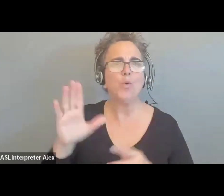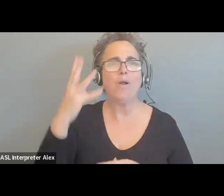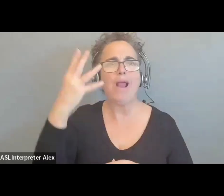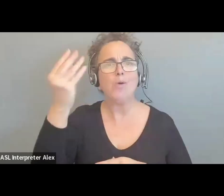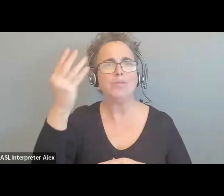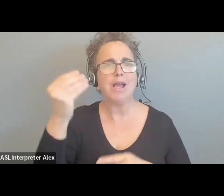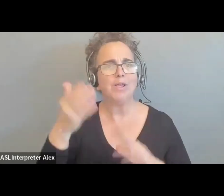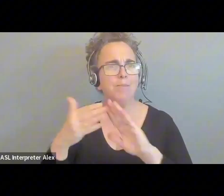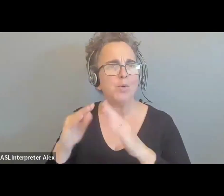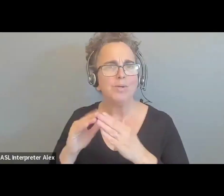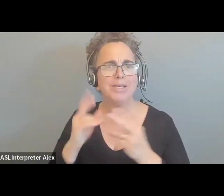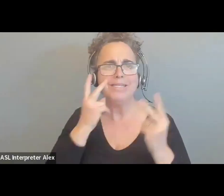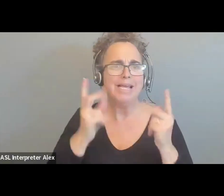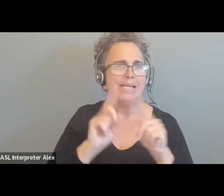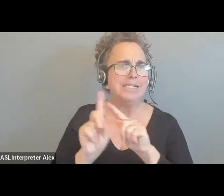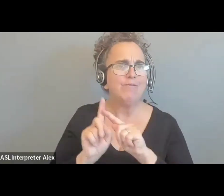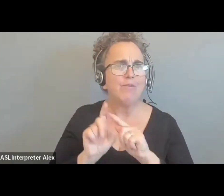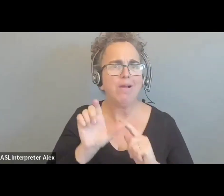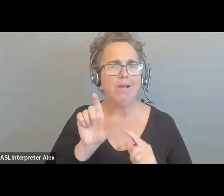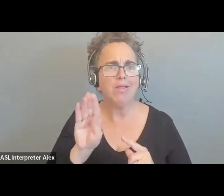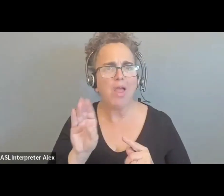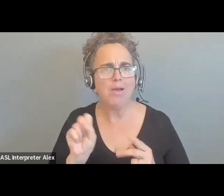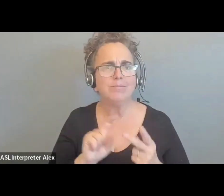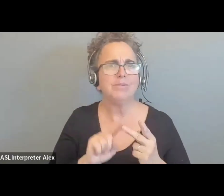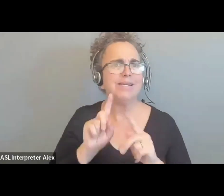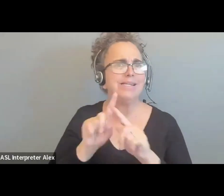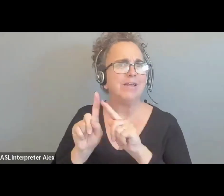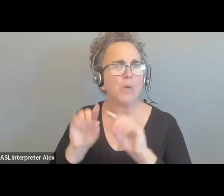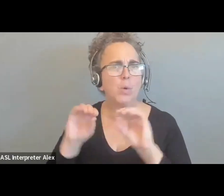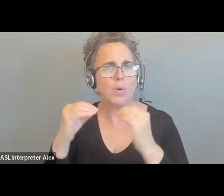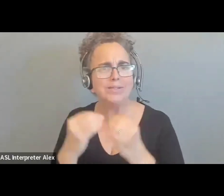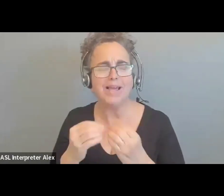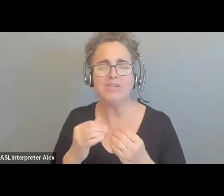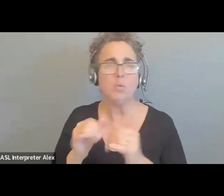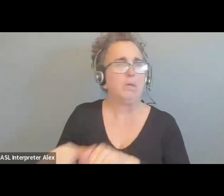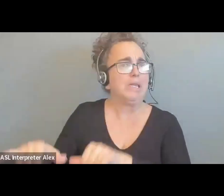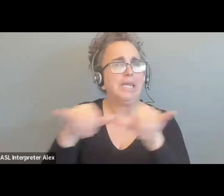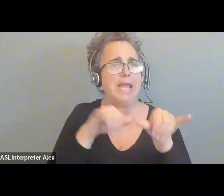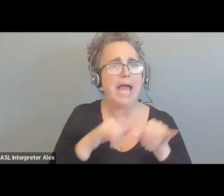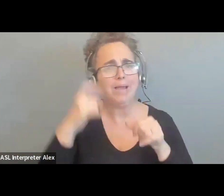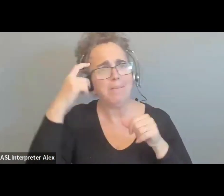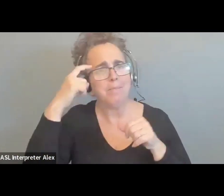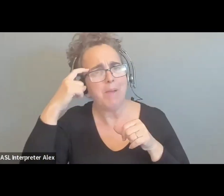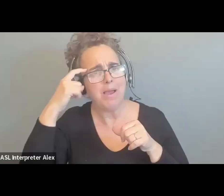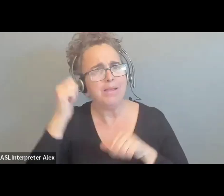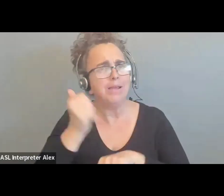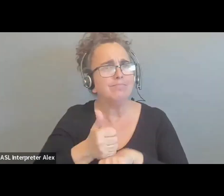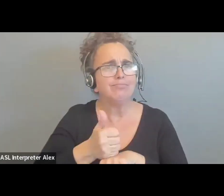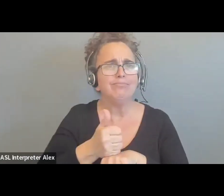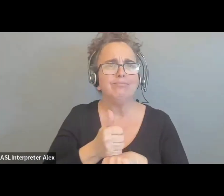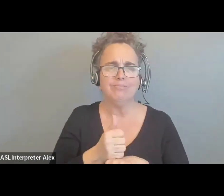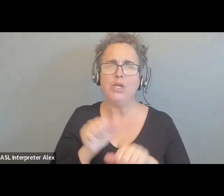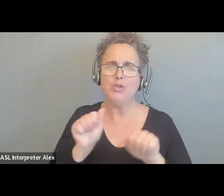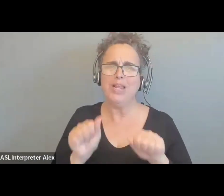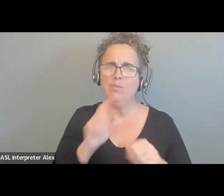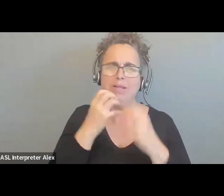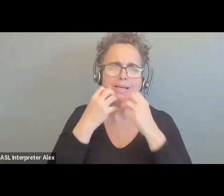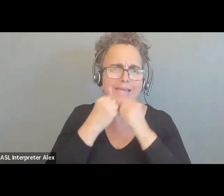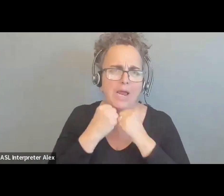and organizations that you can get involved with with like-minded people who care about this. And then the outreach step, we do have a whole sub-team dedicated